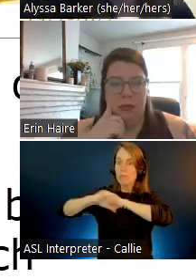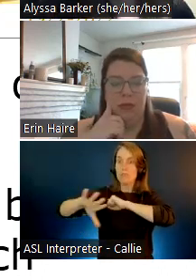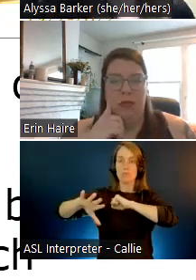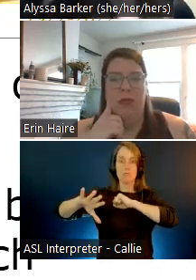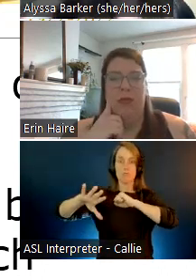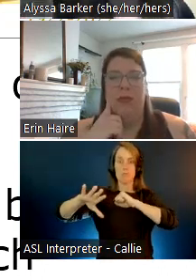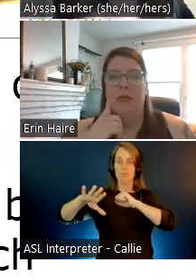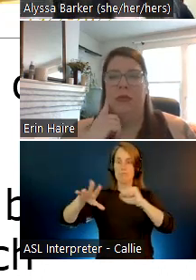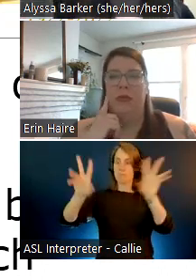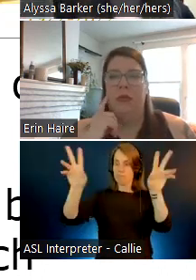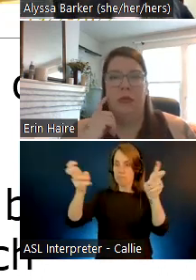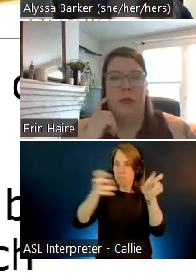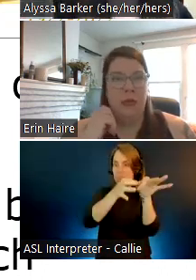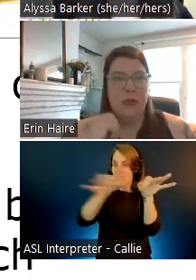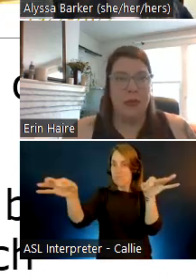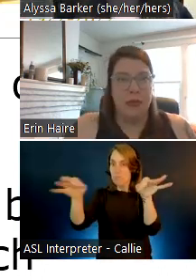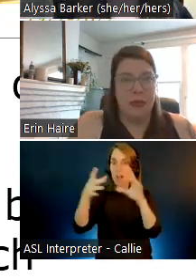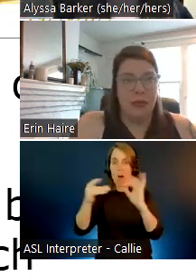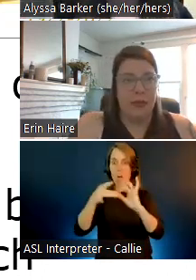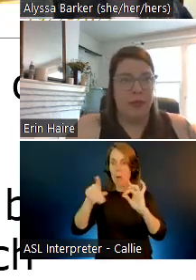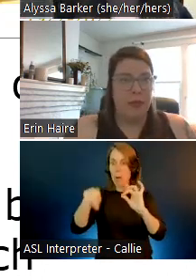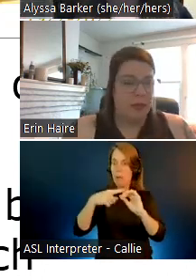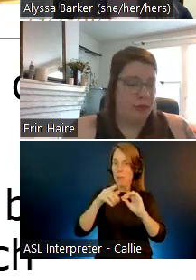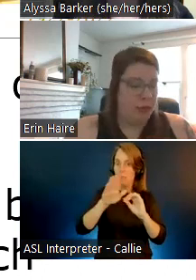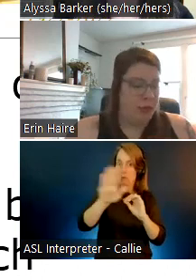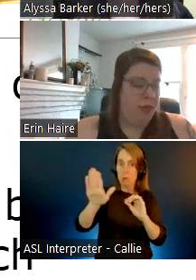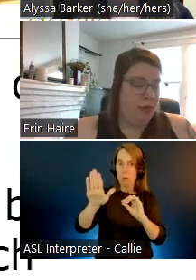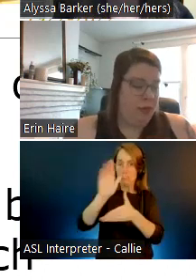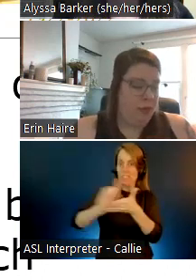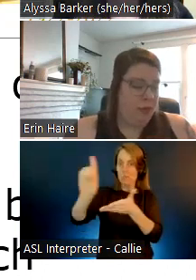now we're not going to get into detail about advertising like we said earlier um but just